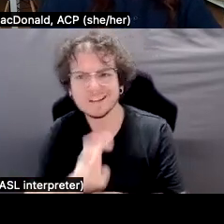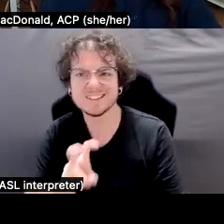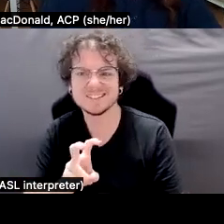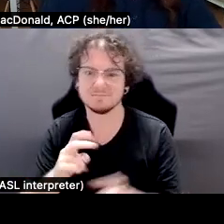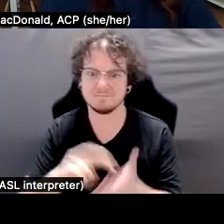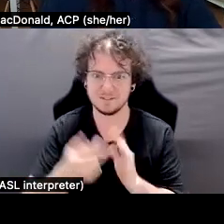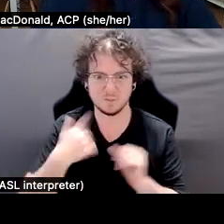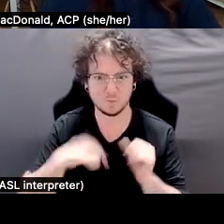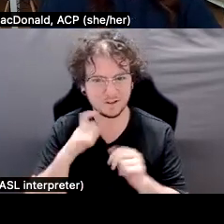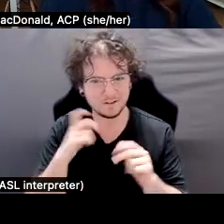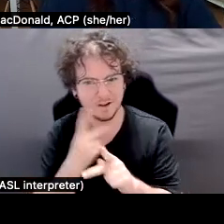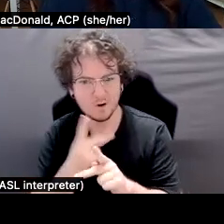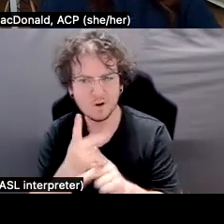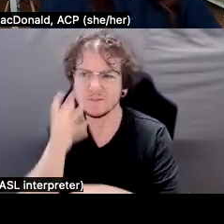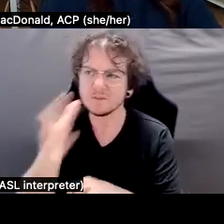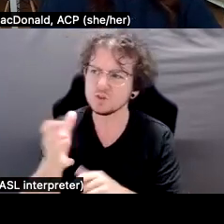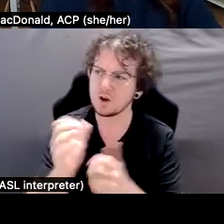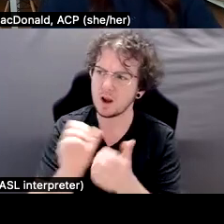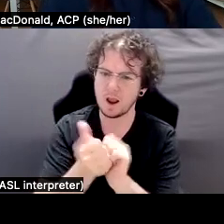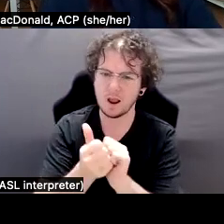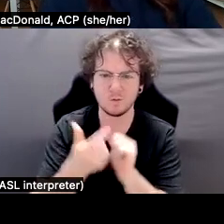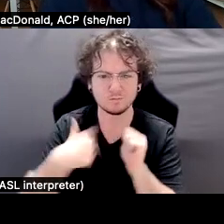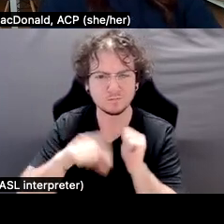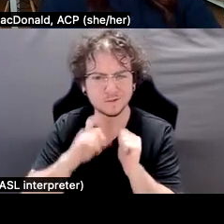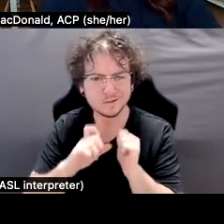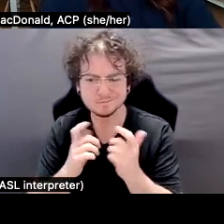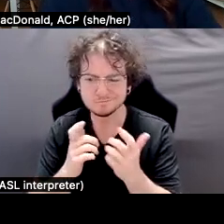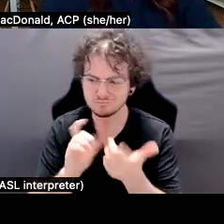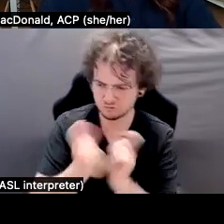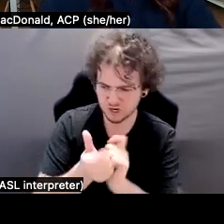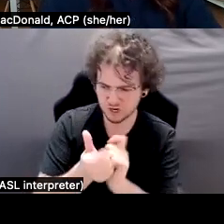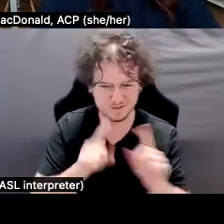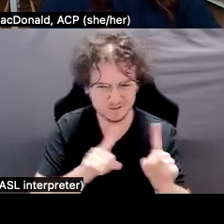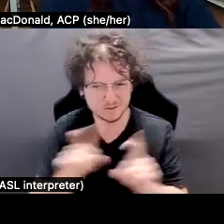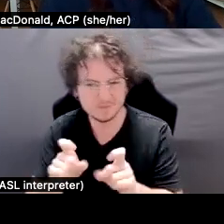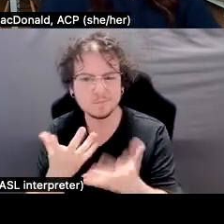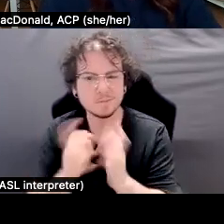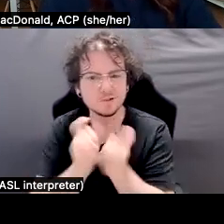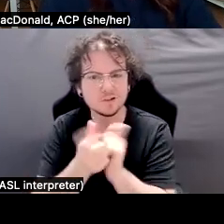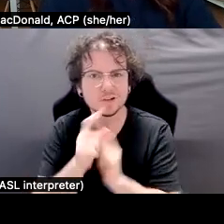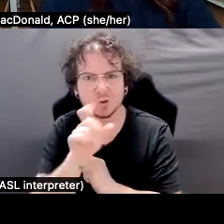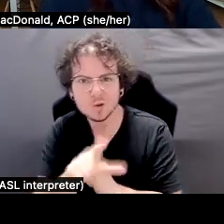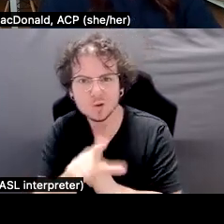perhaps change the survey and ask different questions so this data better reflects all